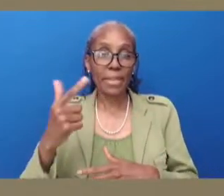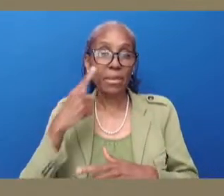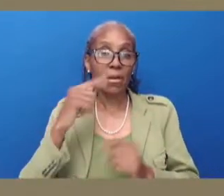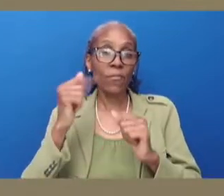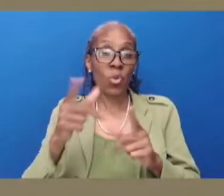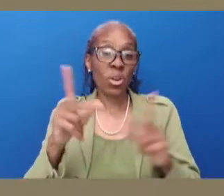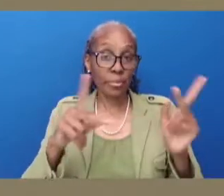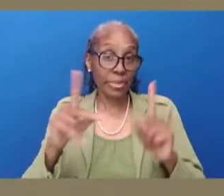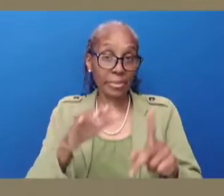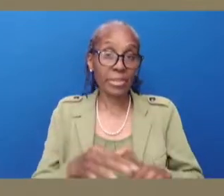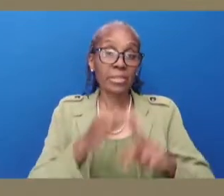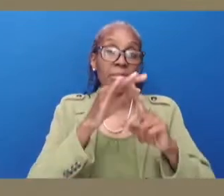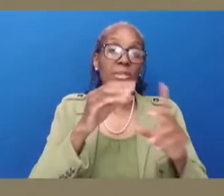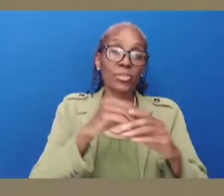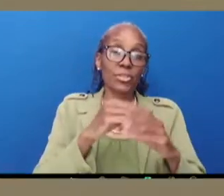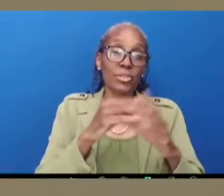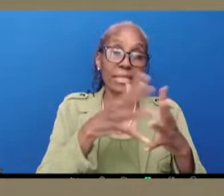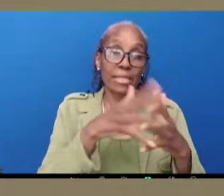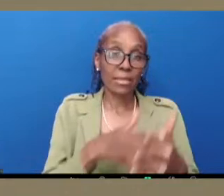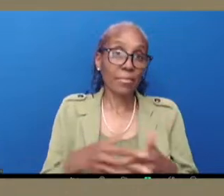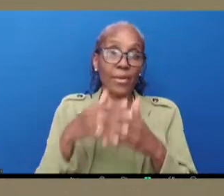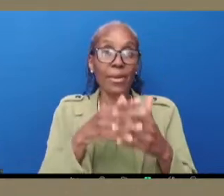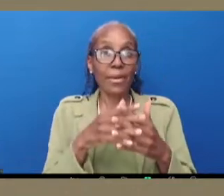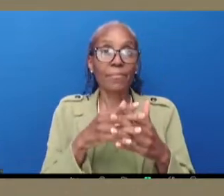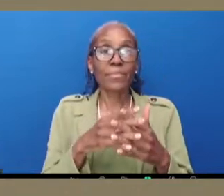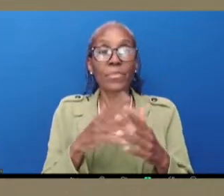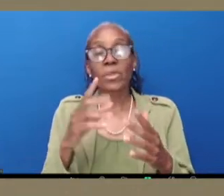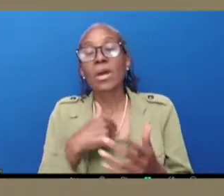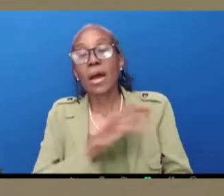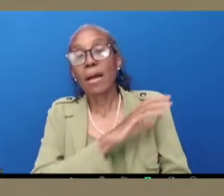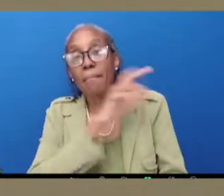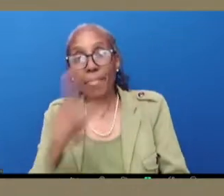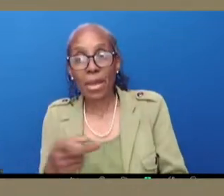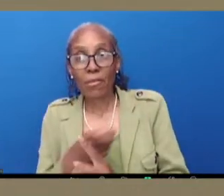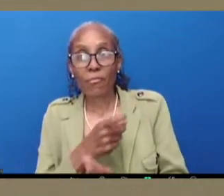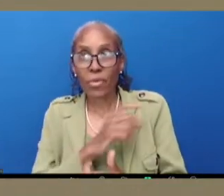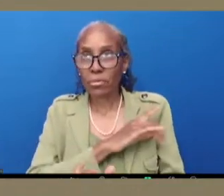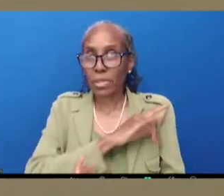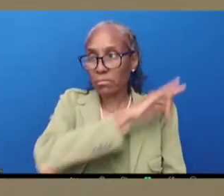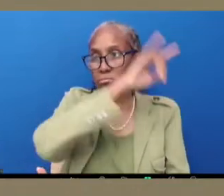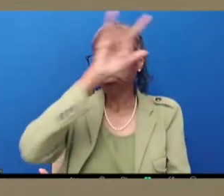CONTRIBUTED TO THIS WELL-BEING